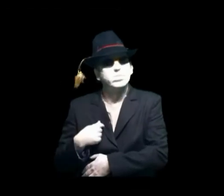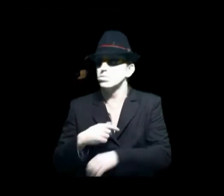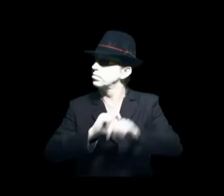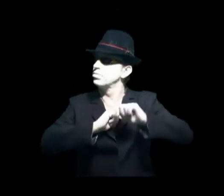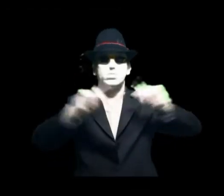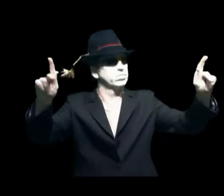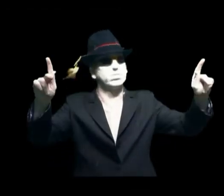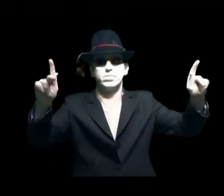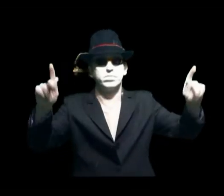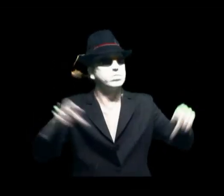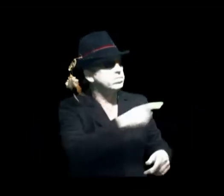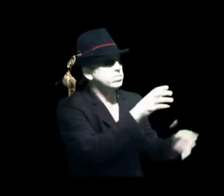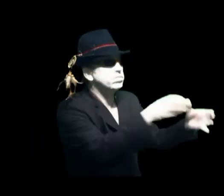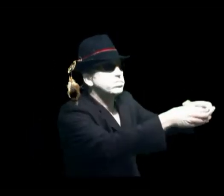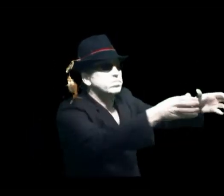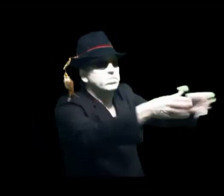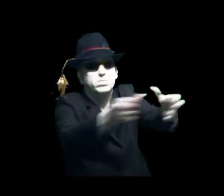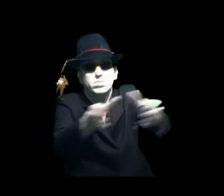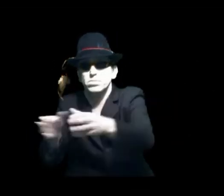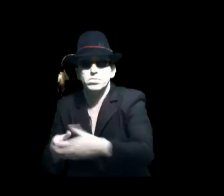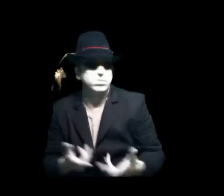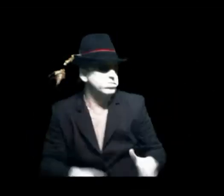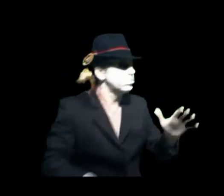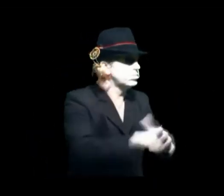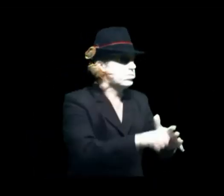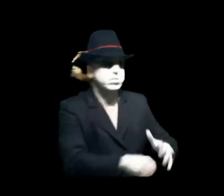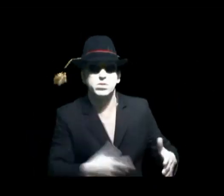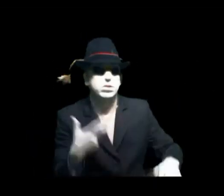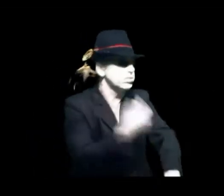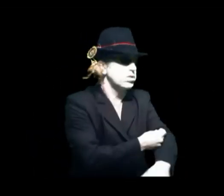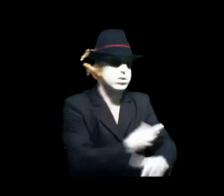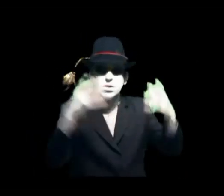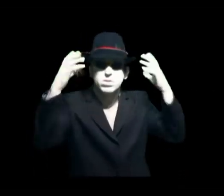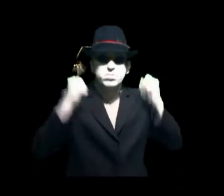Cos it aint OK that from hood to hood there's murder, drugs, depression